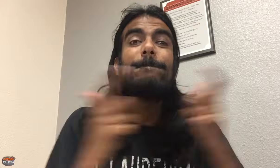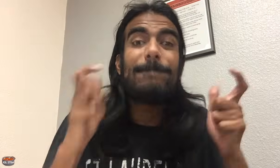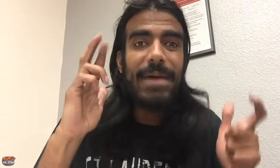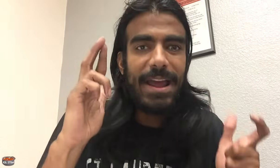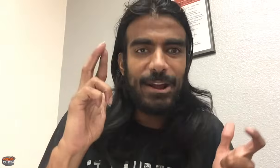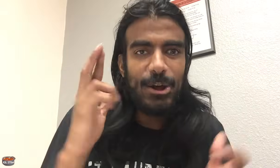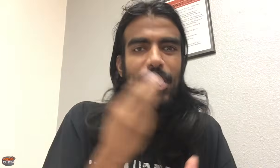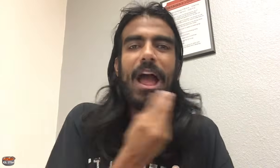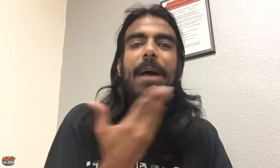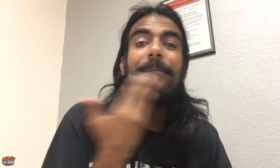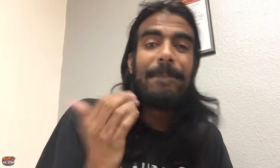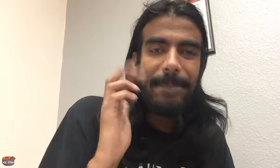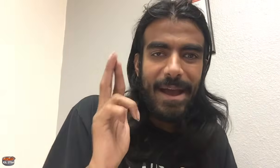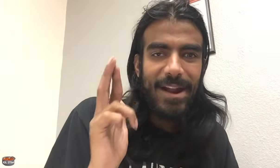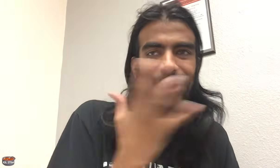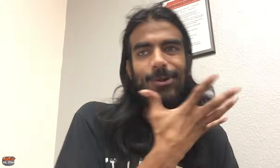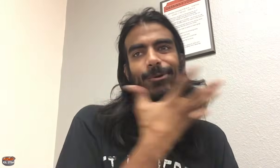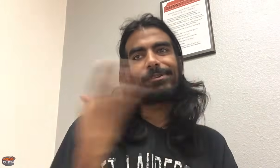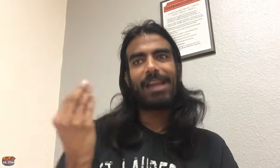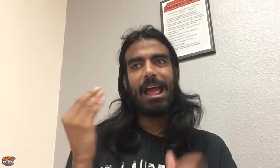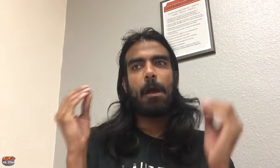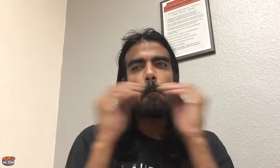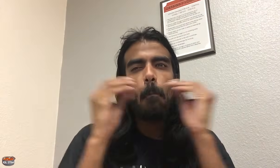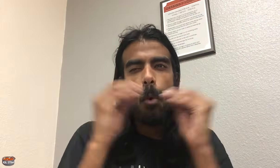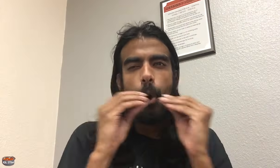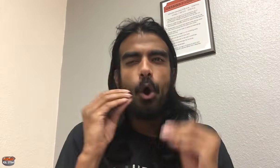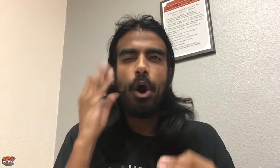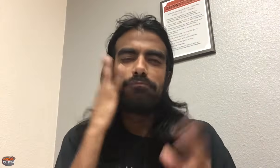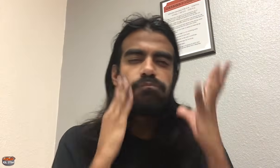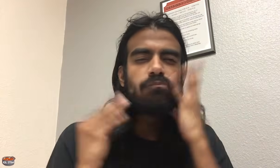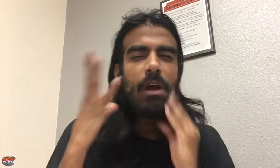and that's what's gonna make our company grow even bigger and even better.